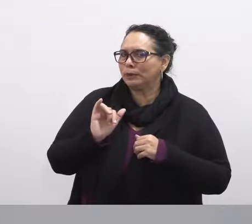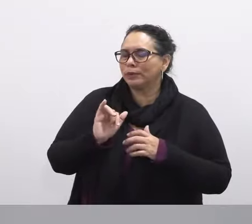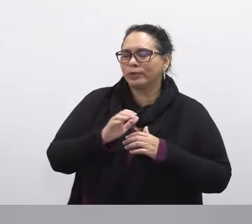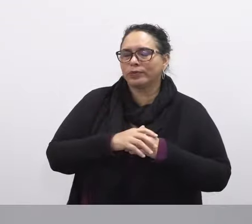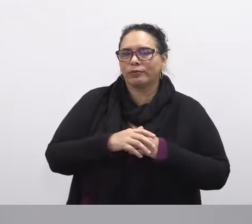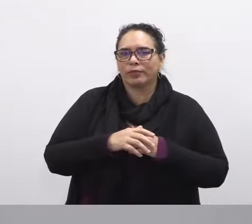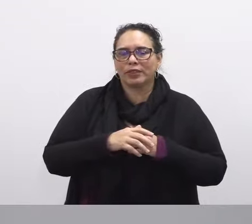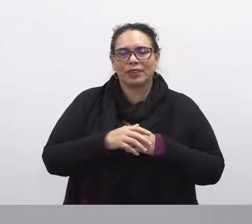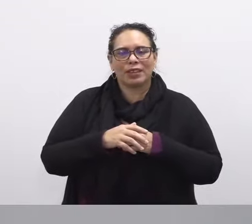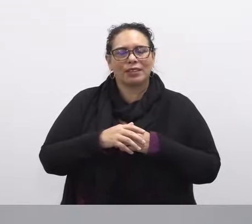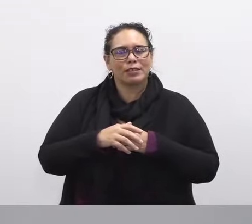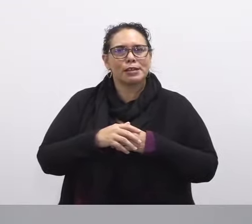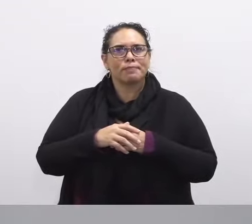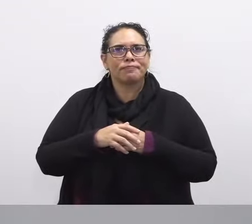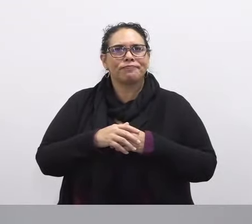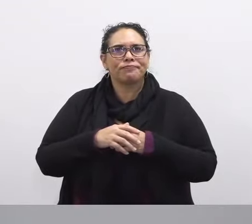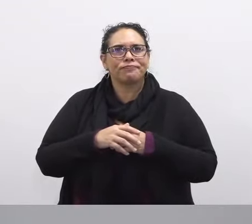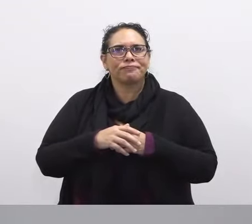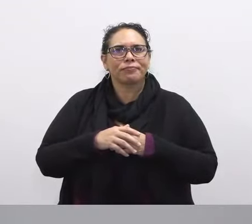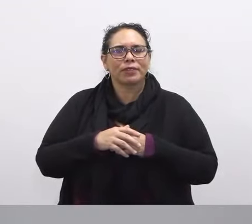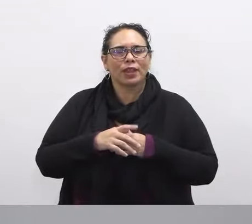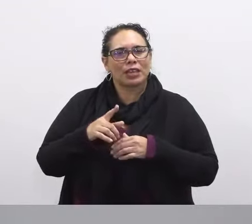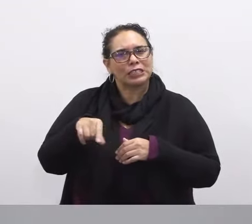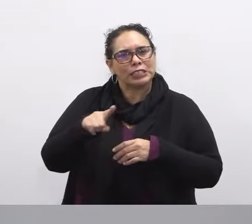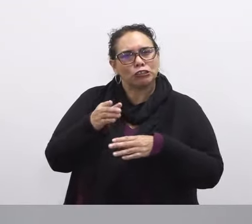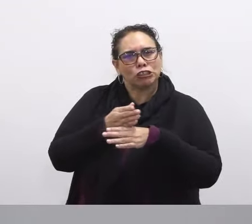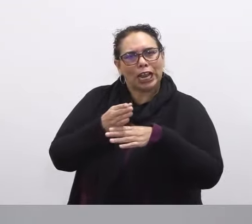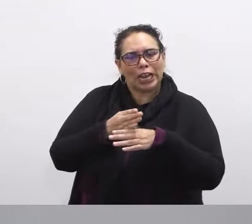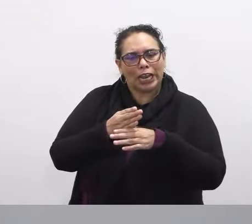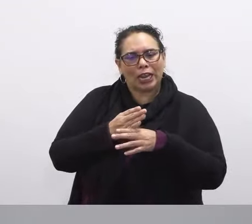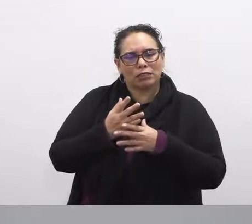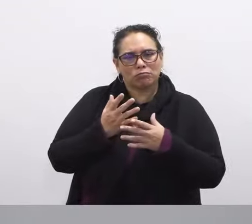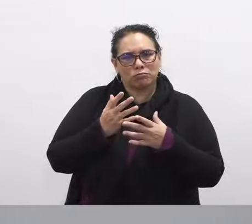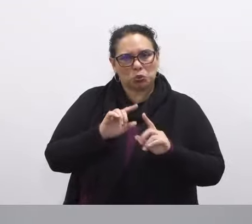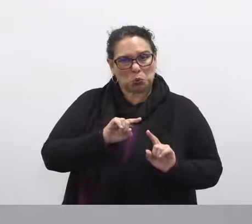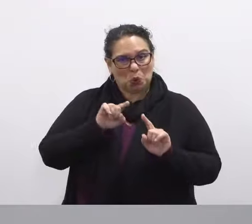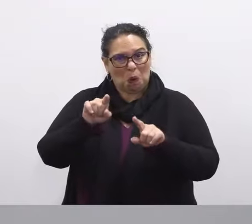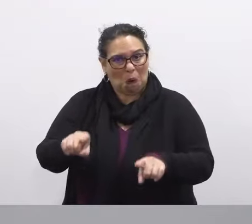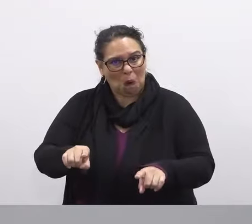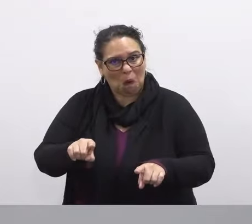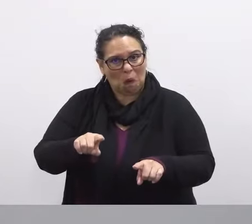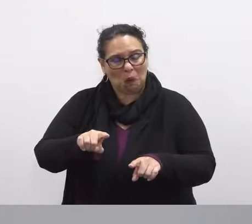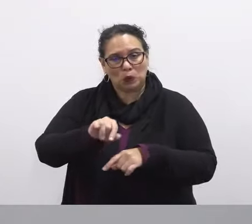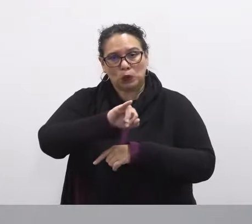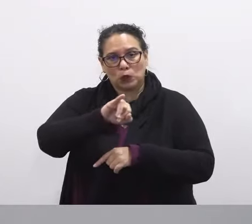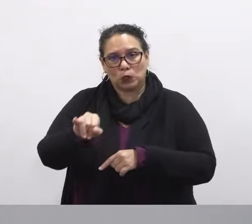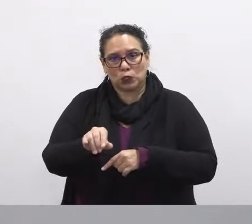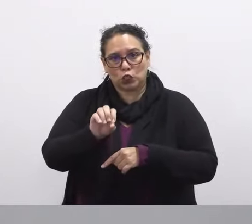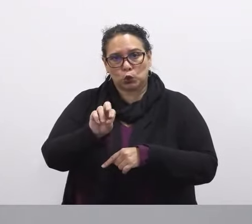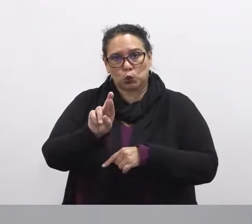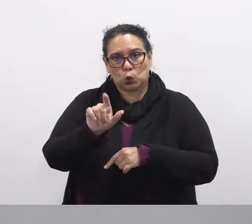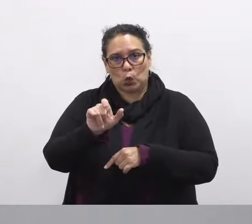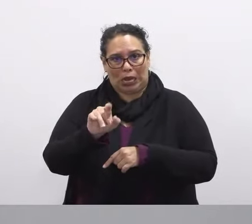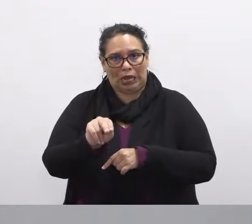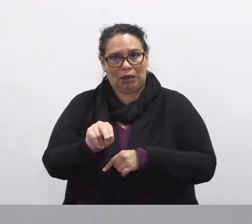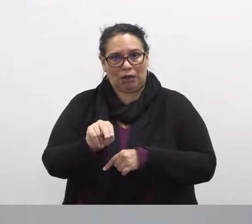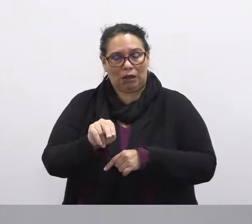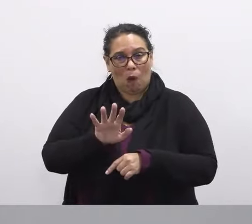shared that when she was going to go to school there, her mom didn't want her to go to school there